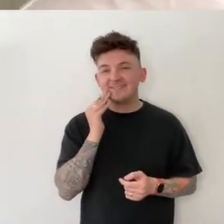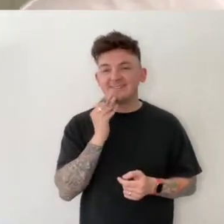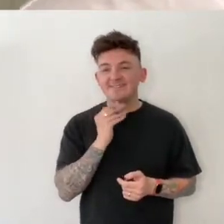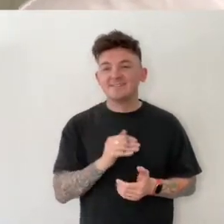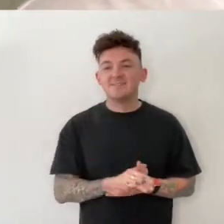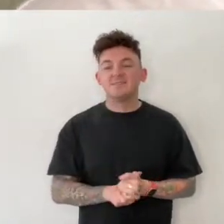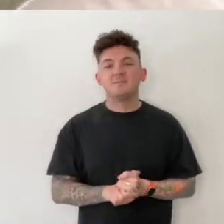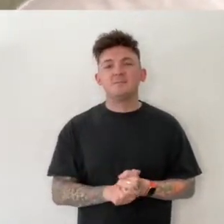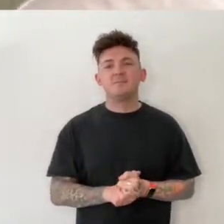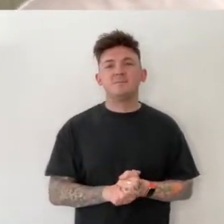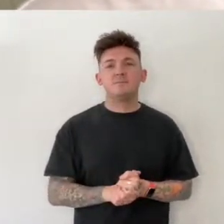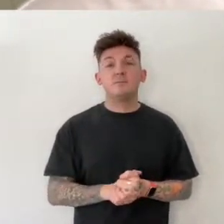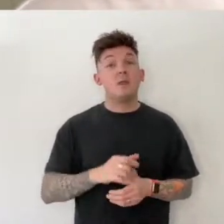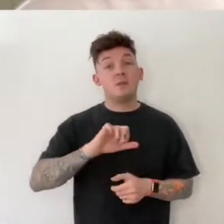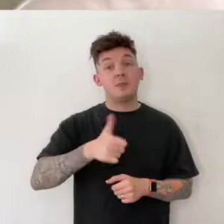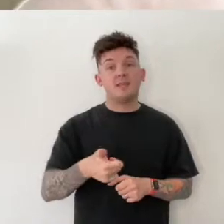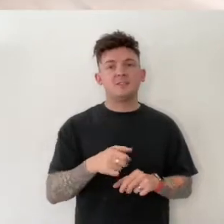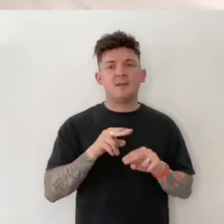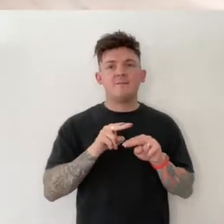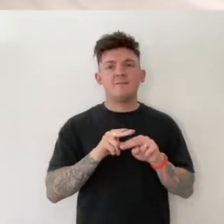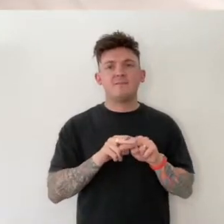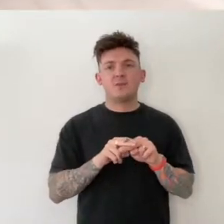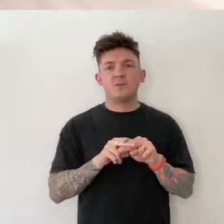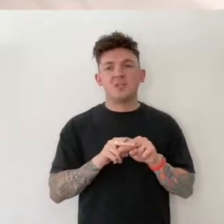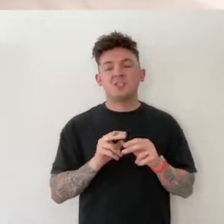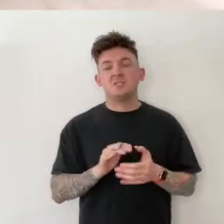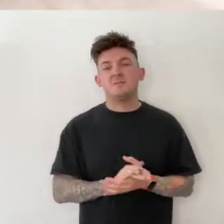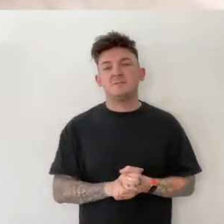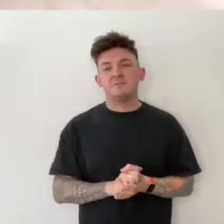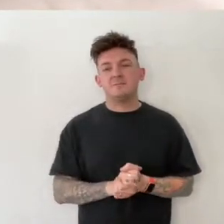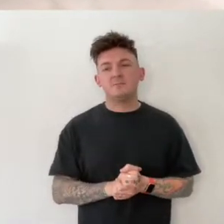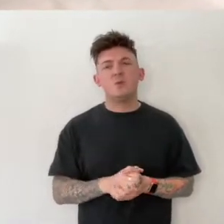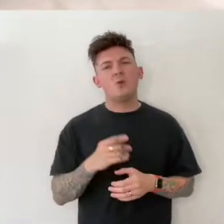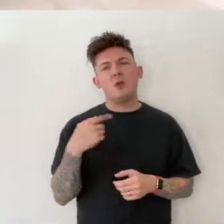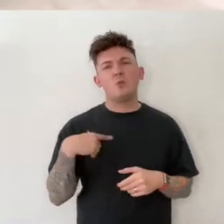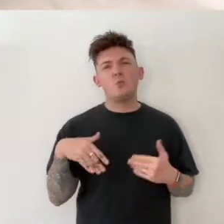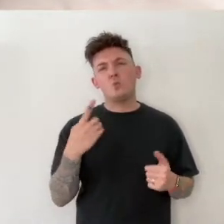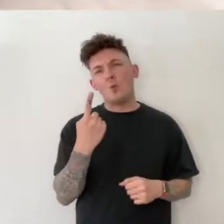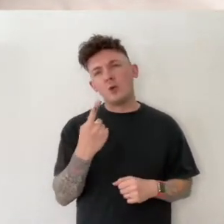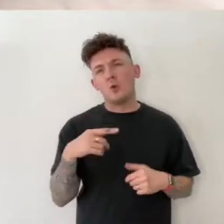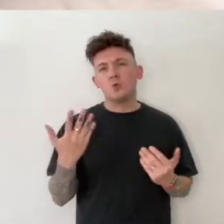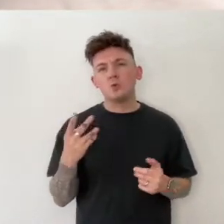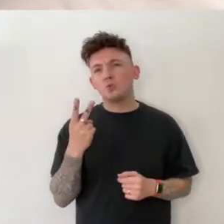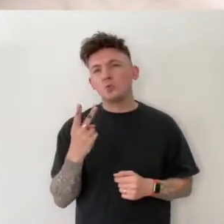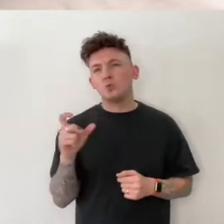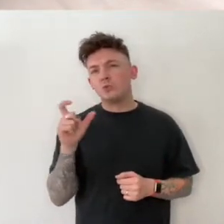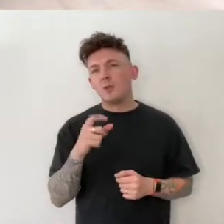it's on to foundation now! i tend to use one of two foundations MAC is what i wear probably